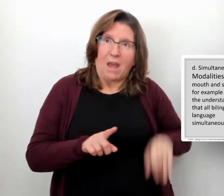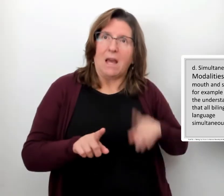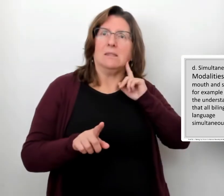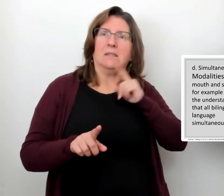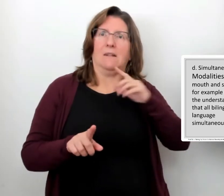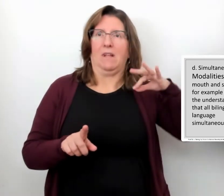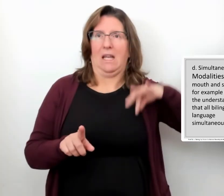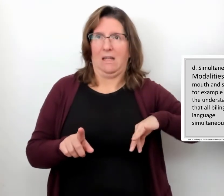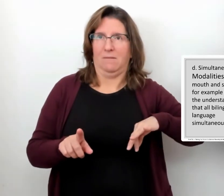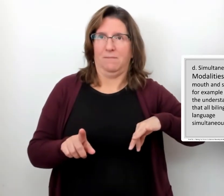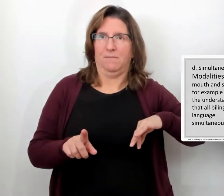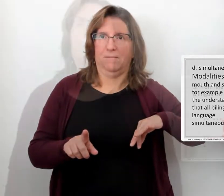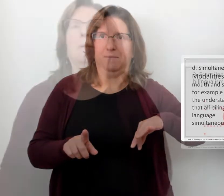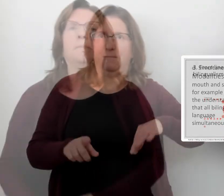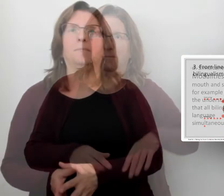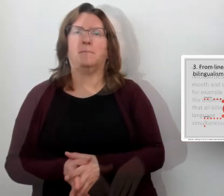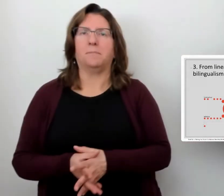THAT is deaf gain!